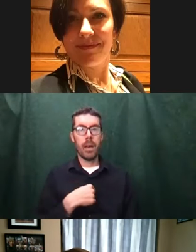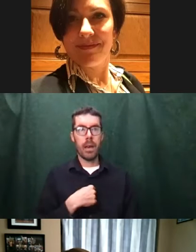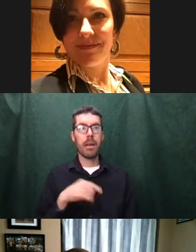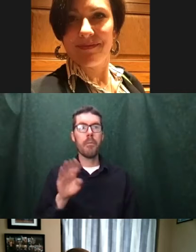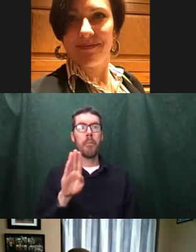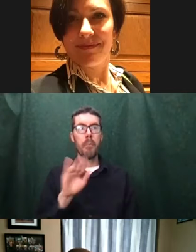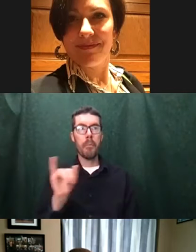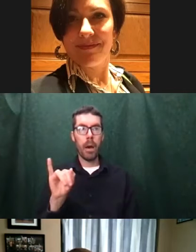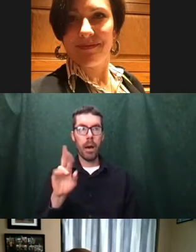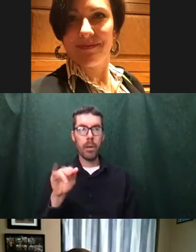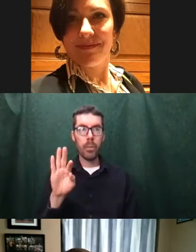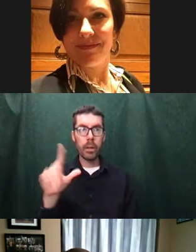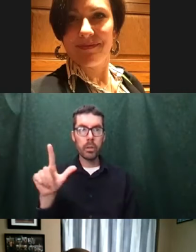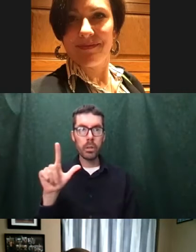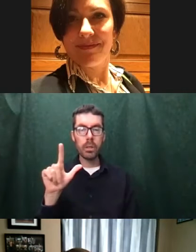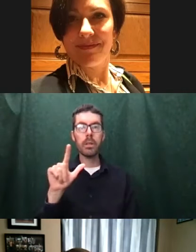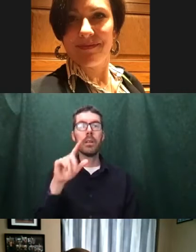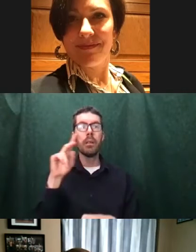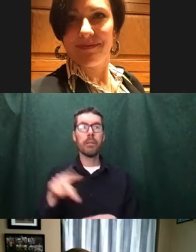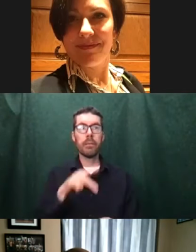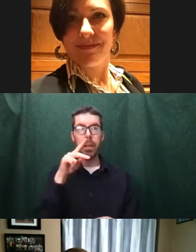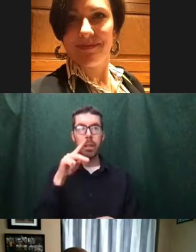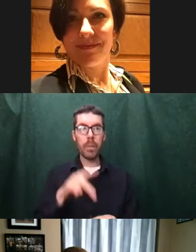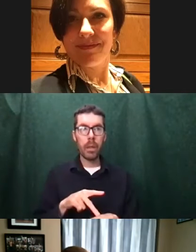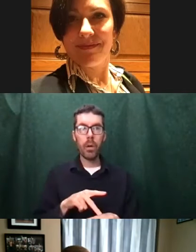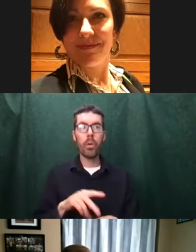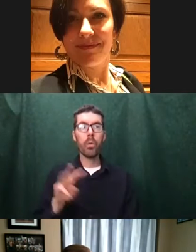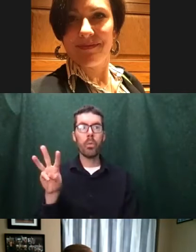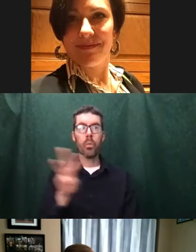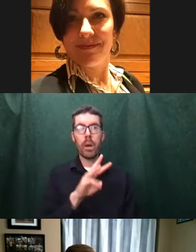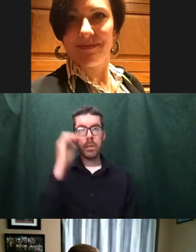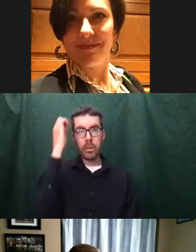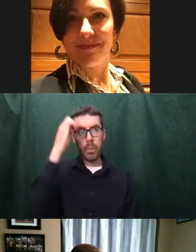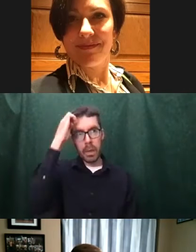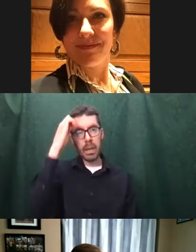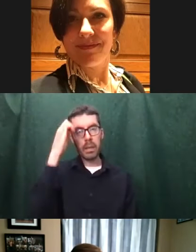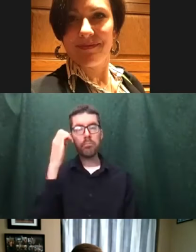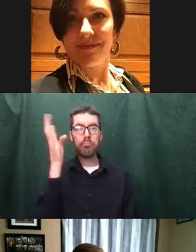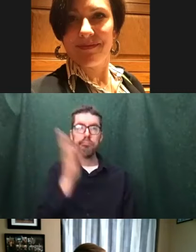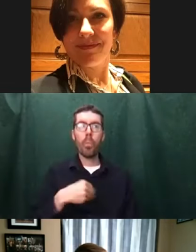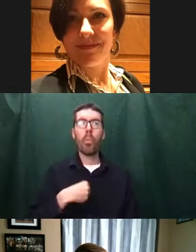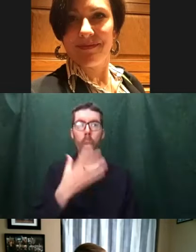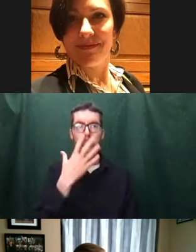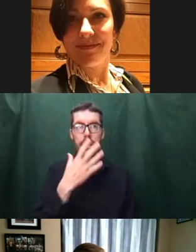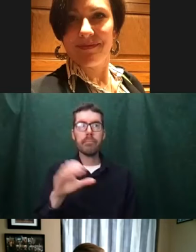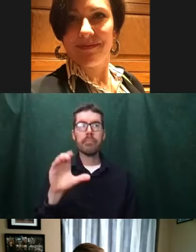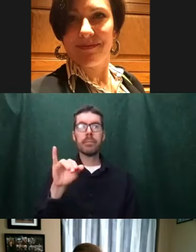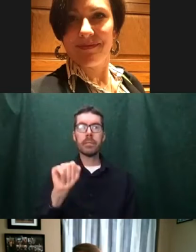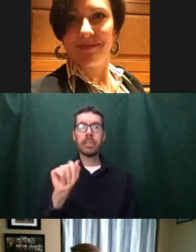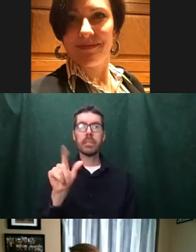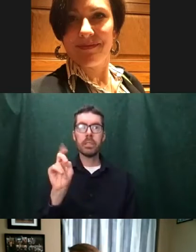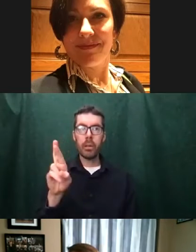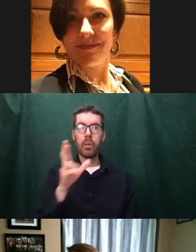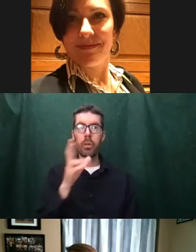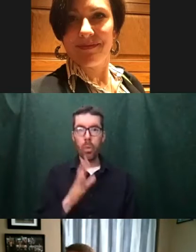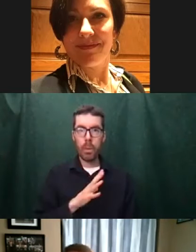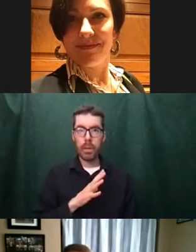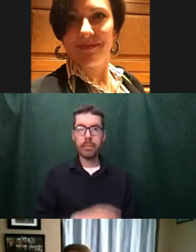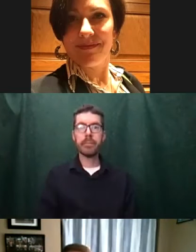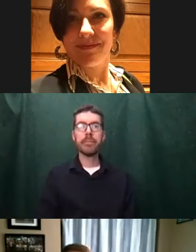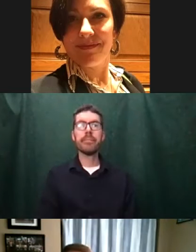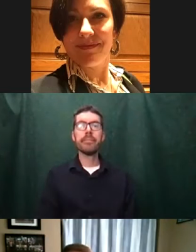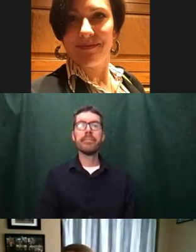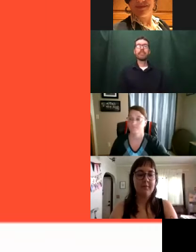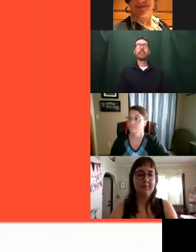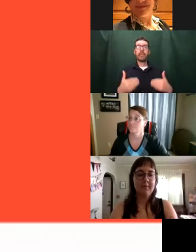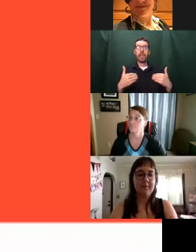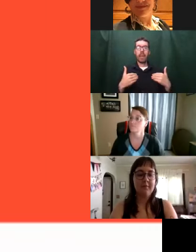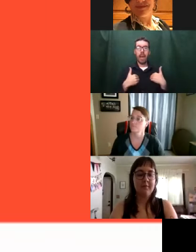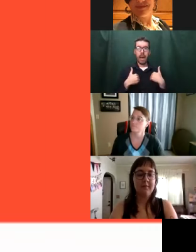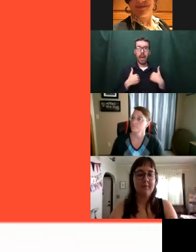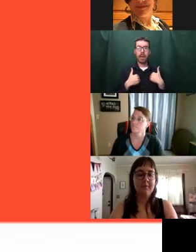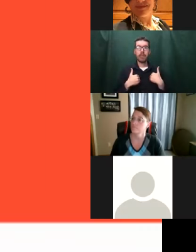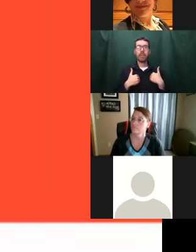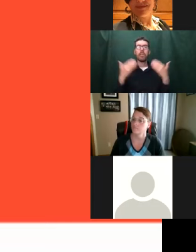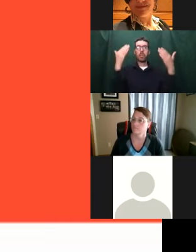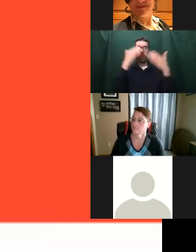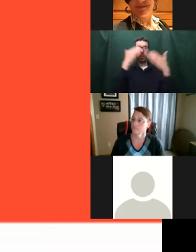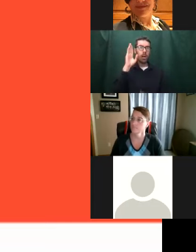Filipino and Western European or white cisgender woman with shoulder length dark brown hair